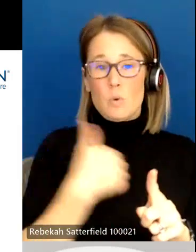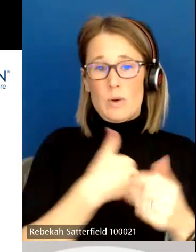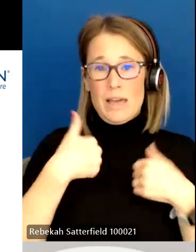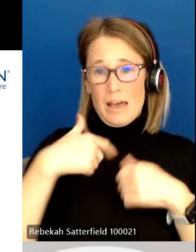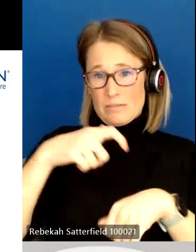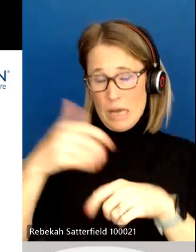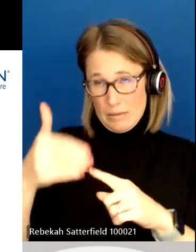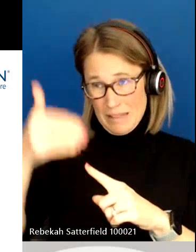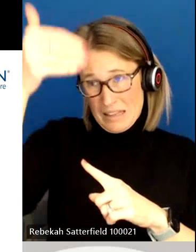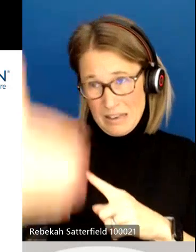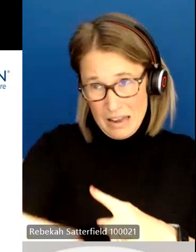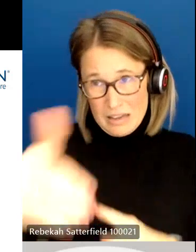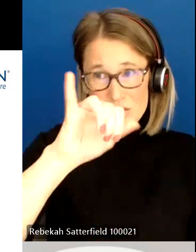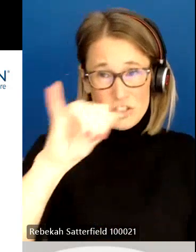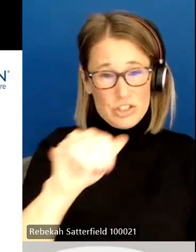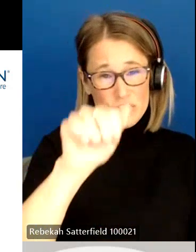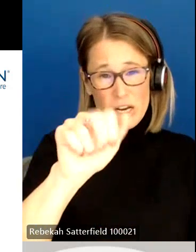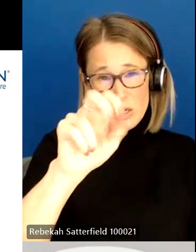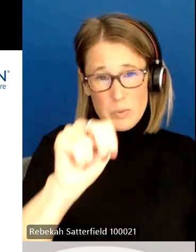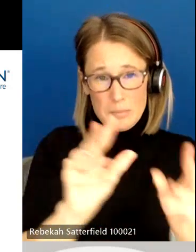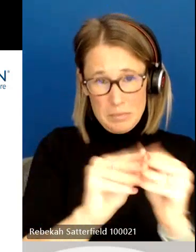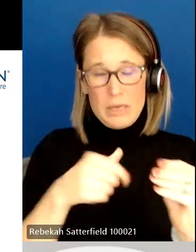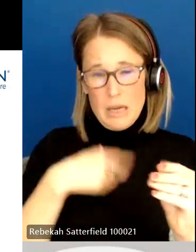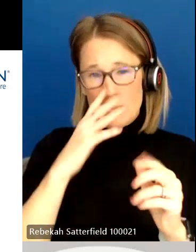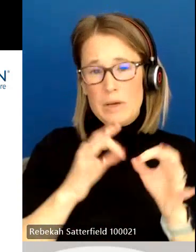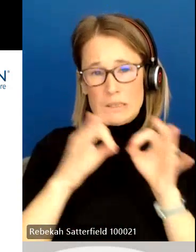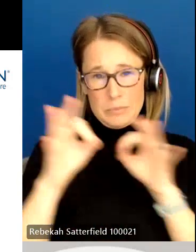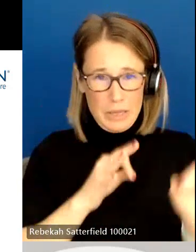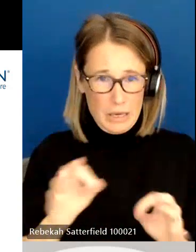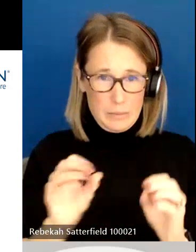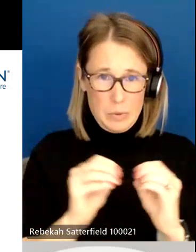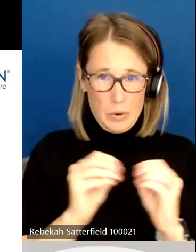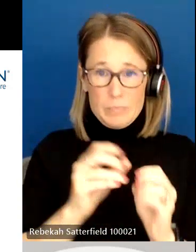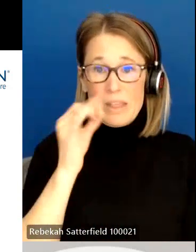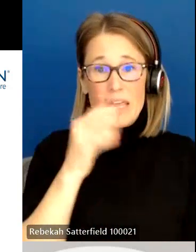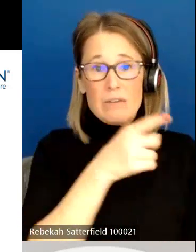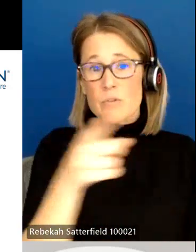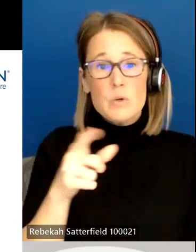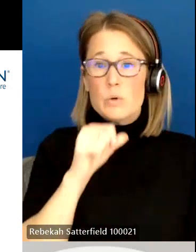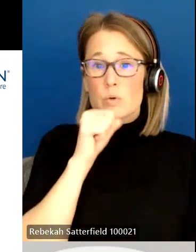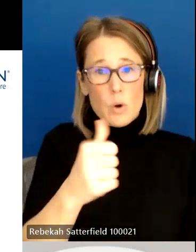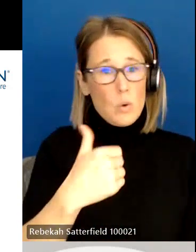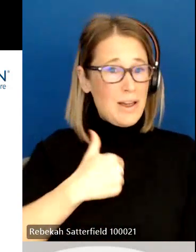one I will cover a little bit more on this if you do not have the integration then best practices